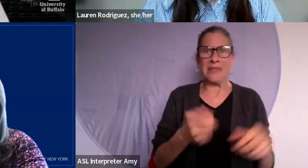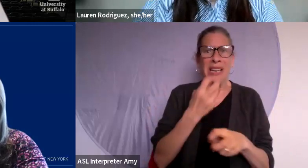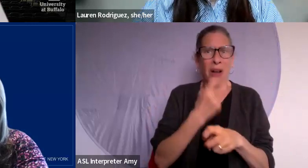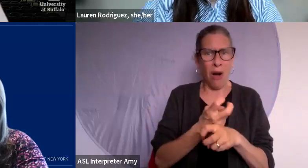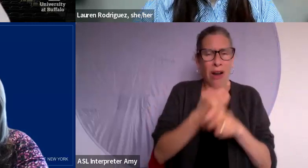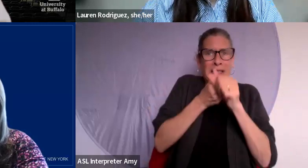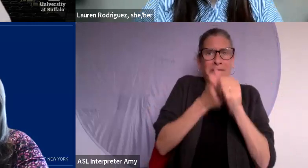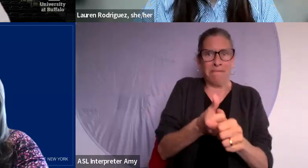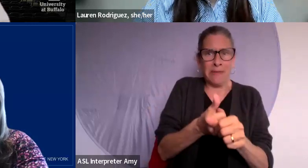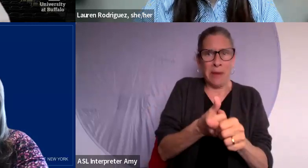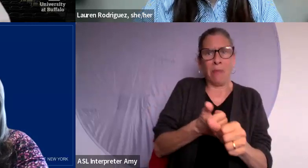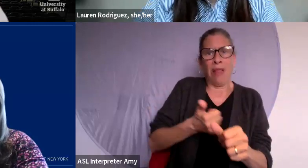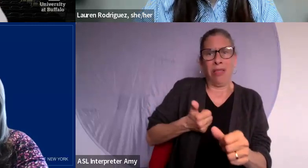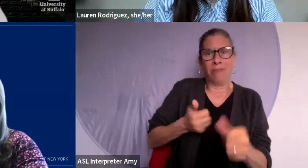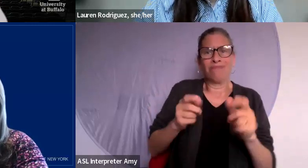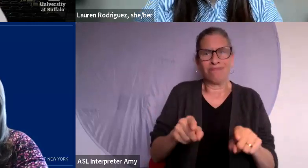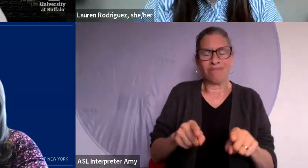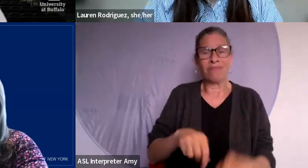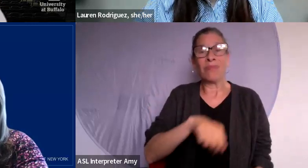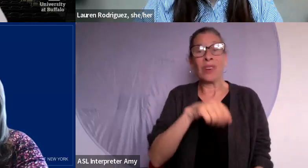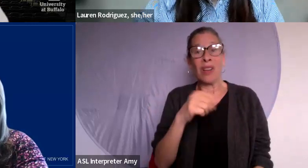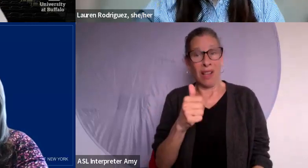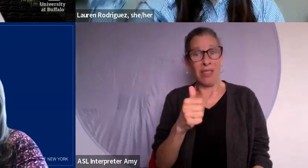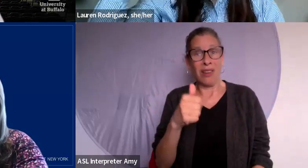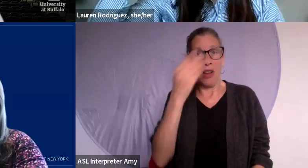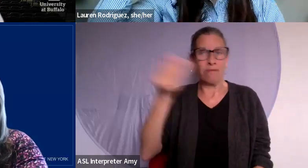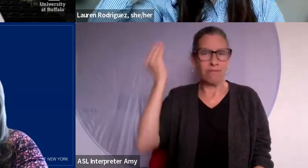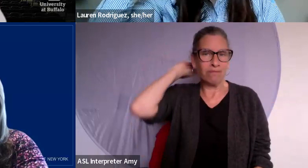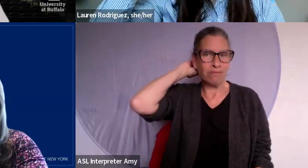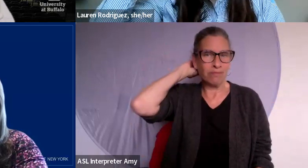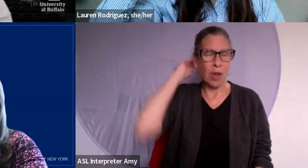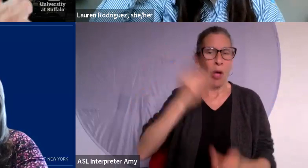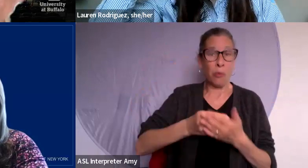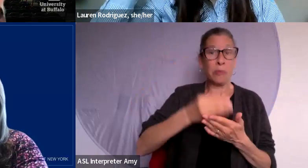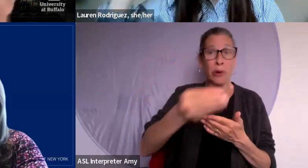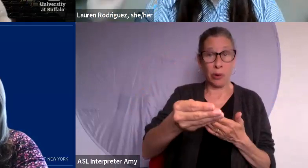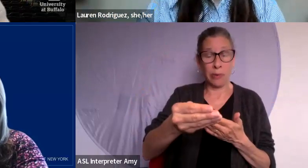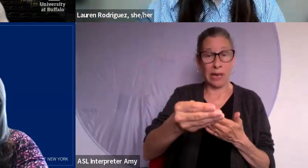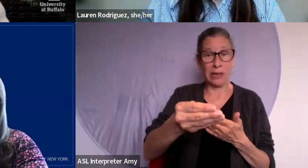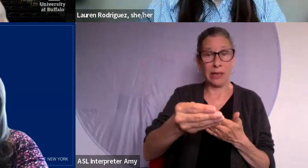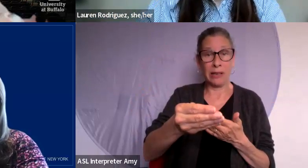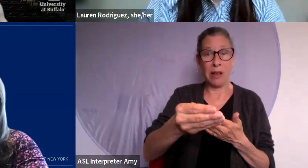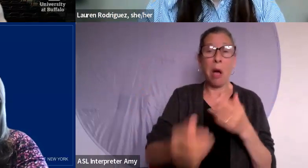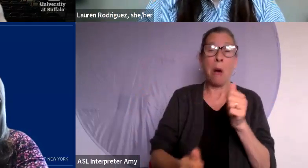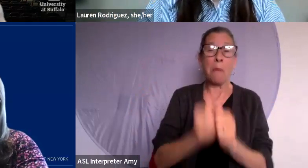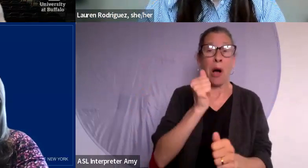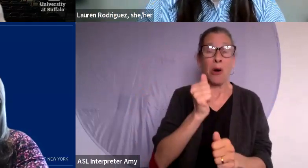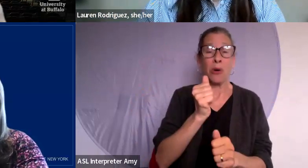with. The other thing to keep in mind when it comes to procurement is that the majority of our essential programs,